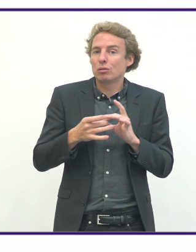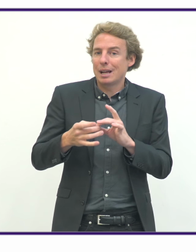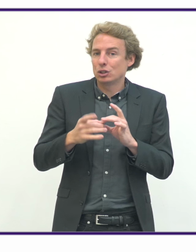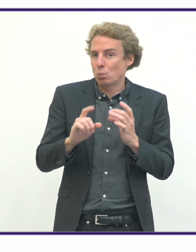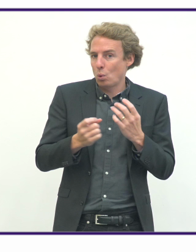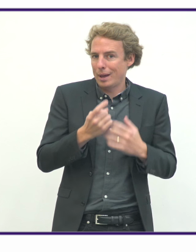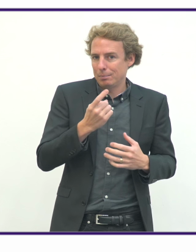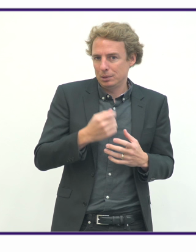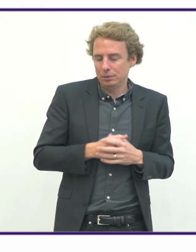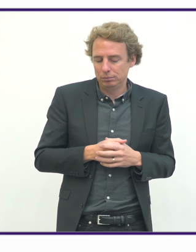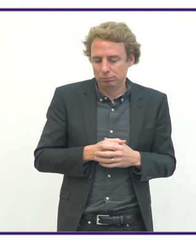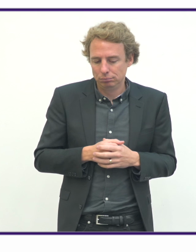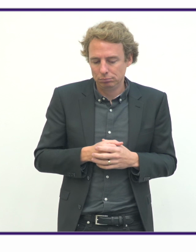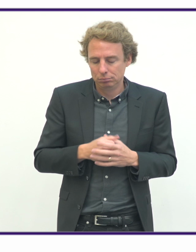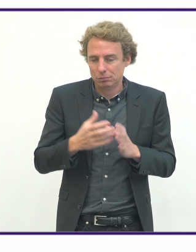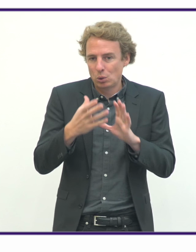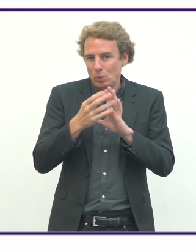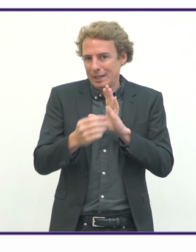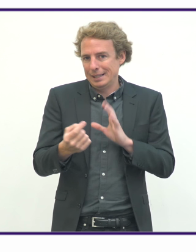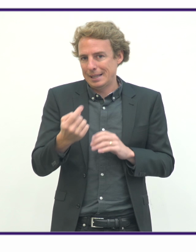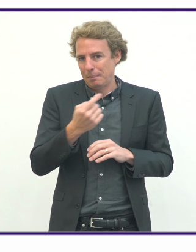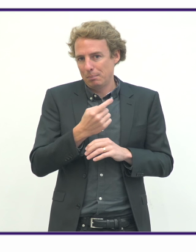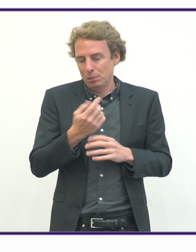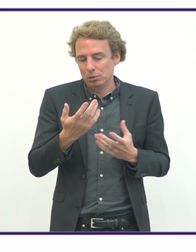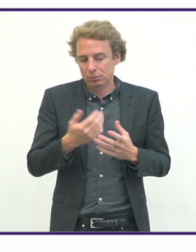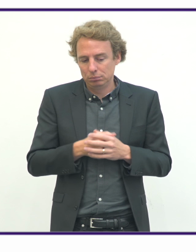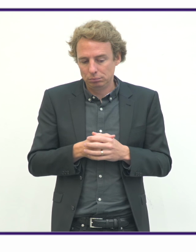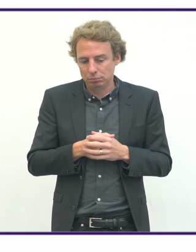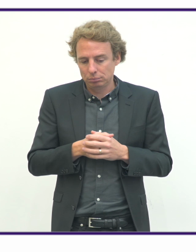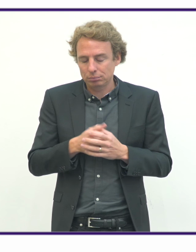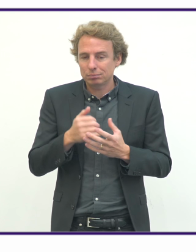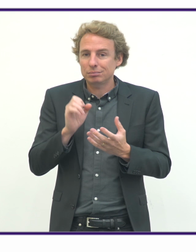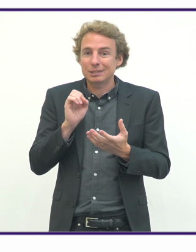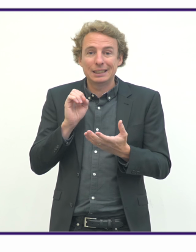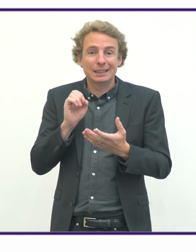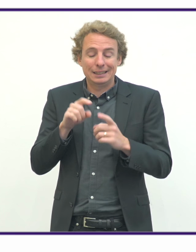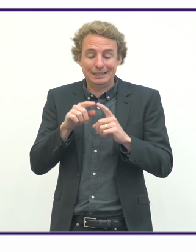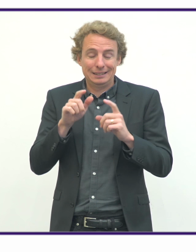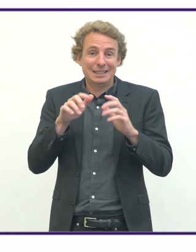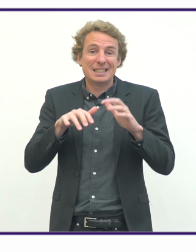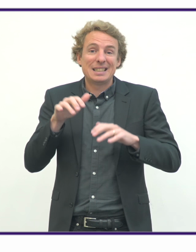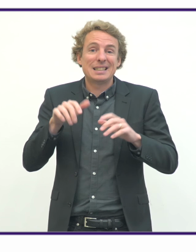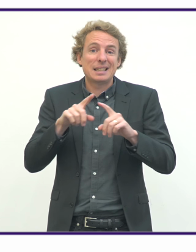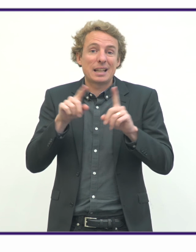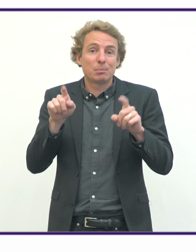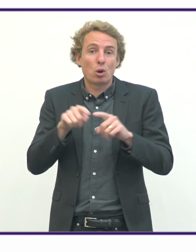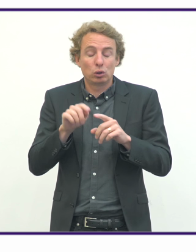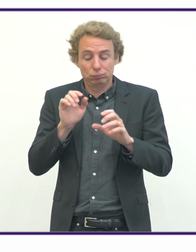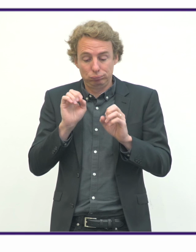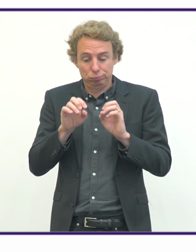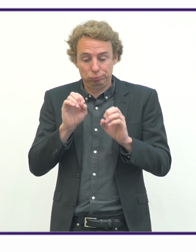The example that you'll see up here is this notion of I'm entering input into a text box, so I can see how long that reaction